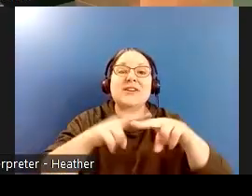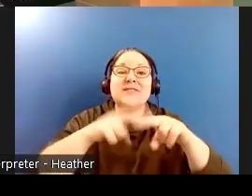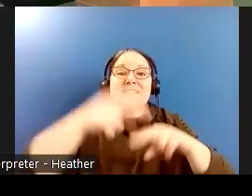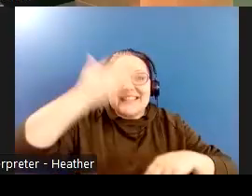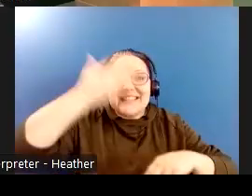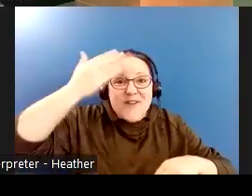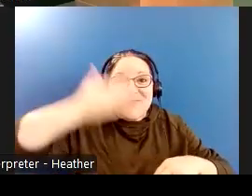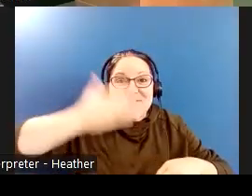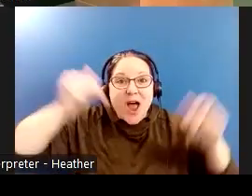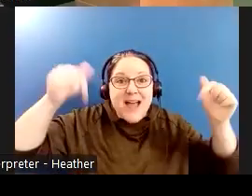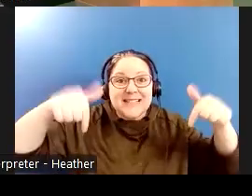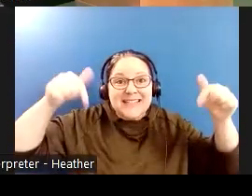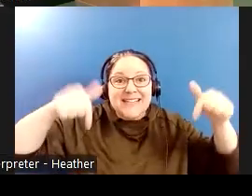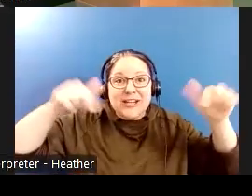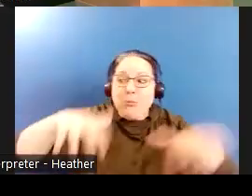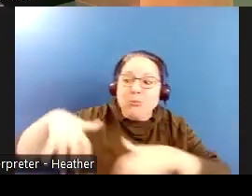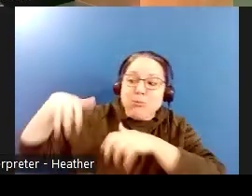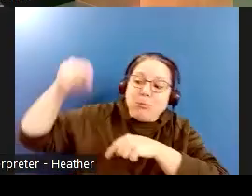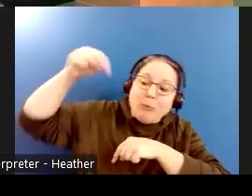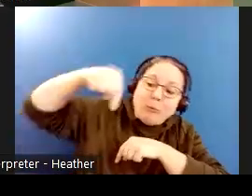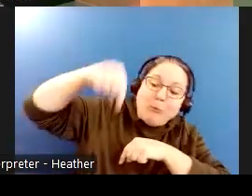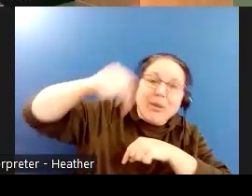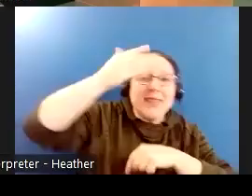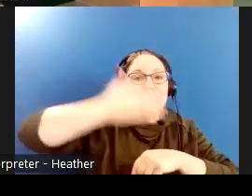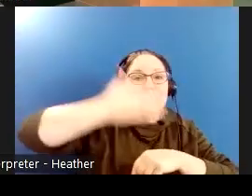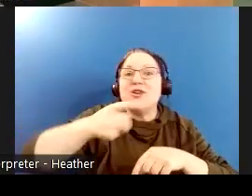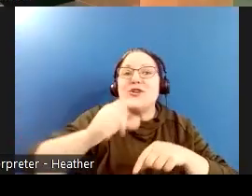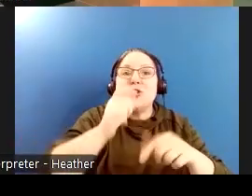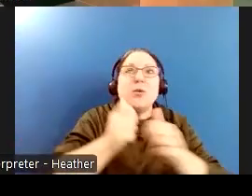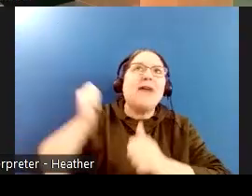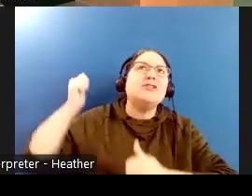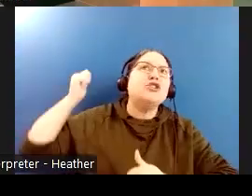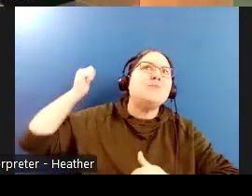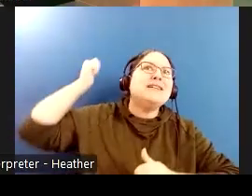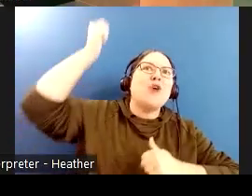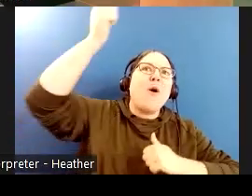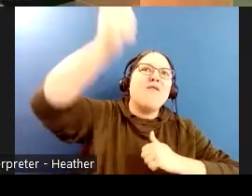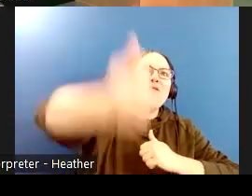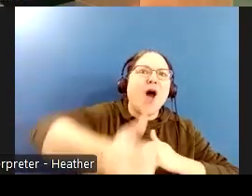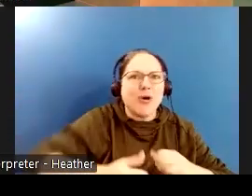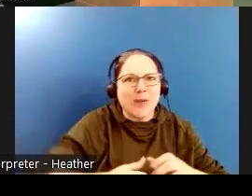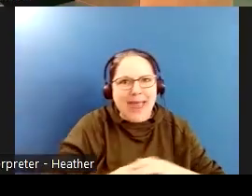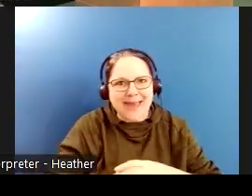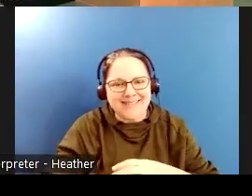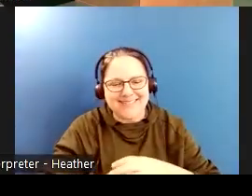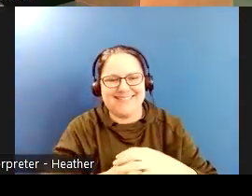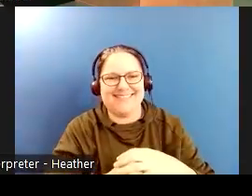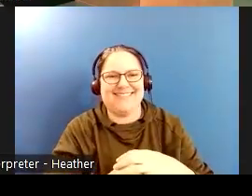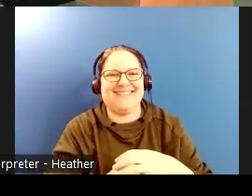middle of the auditorium. You don't have to sit as far away as humanly possible from the presenter